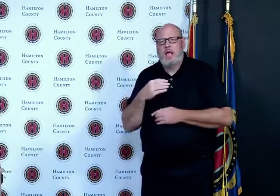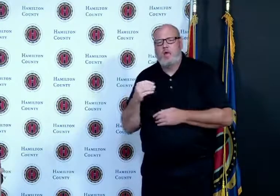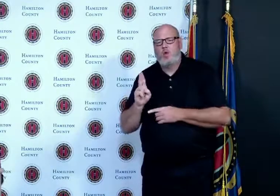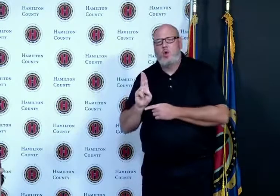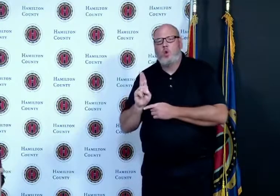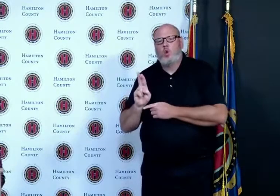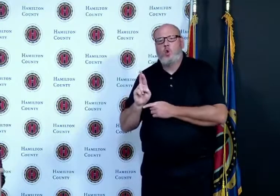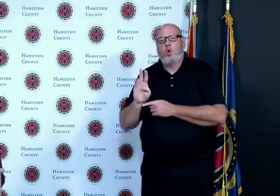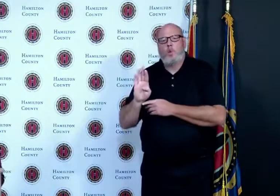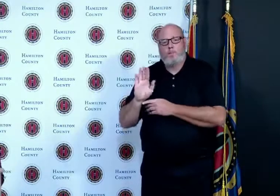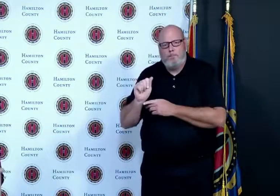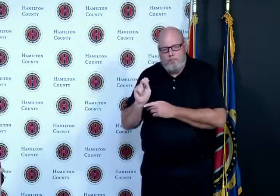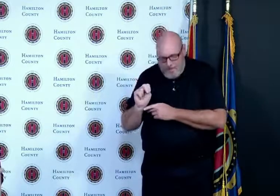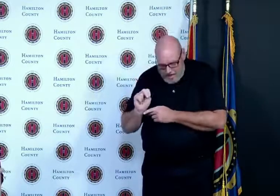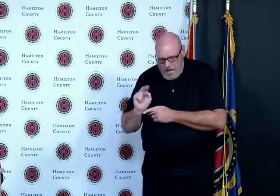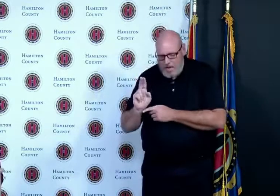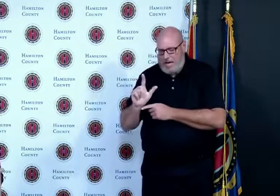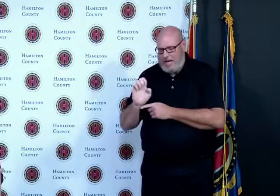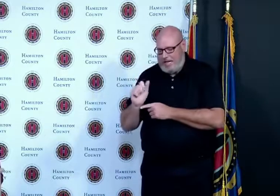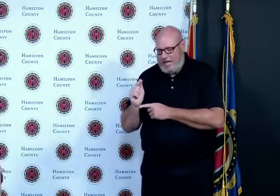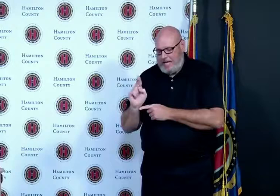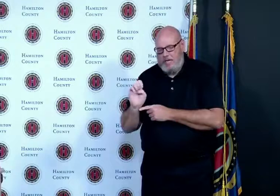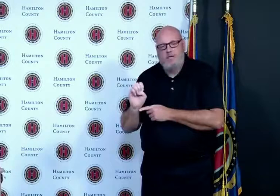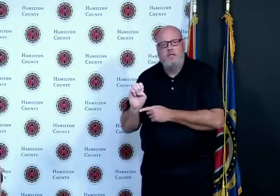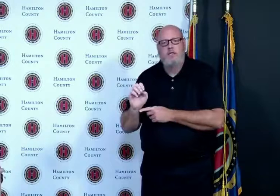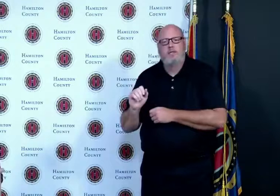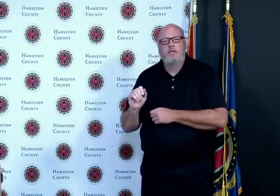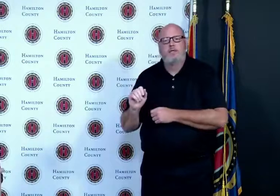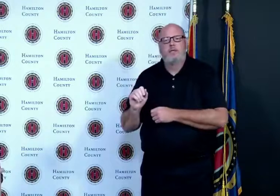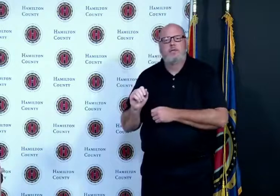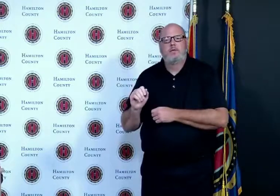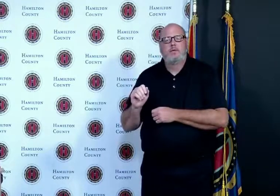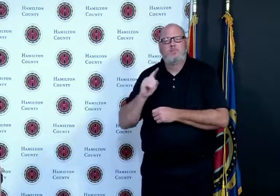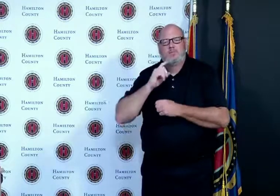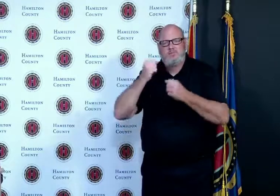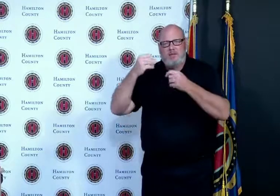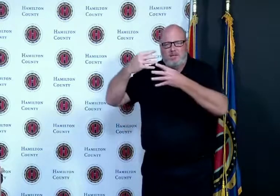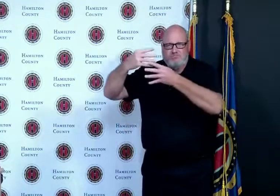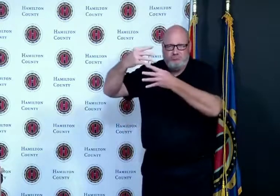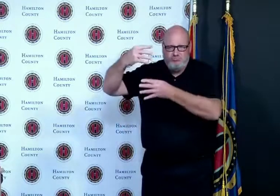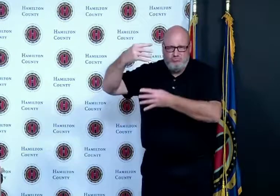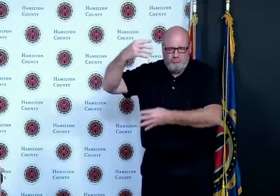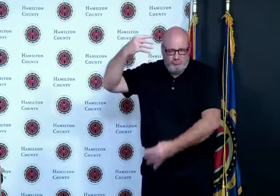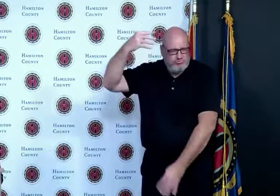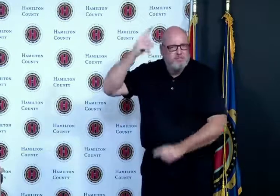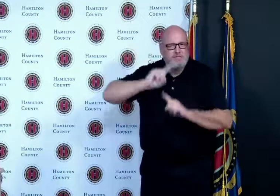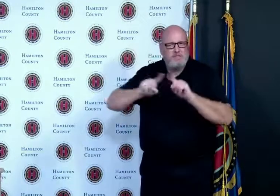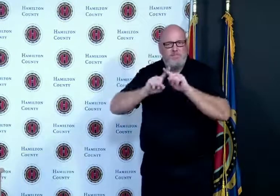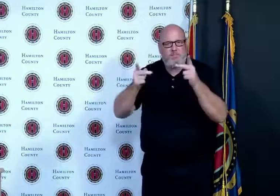vaccines are available as always you can go to TestAndProtectCincy.com